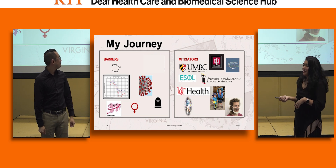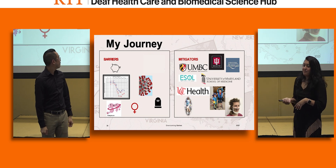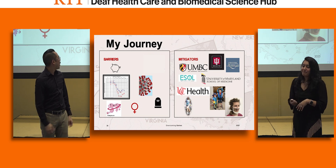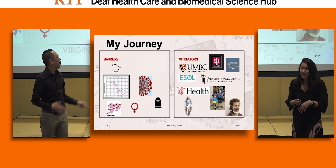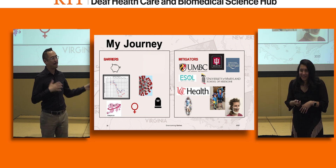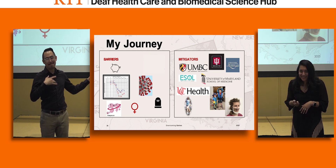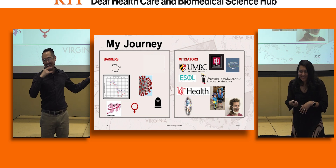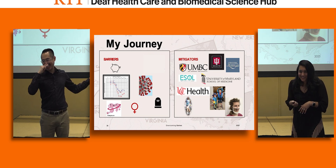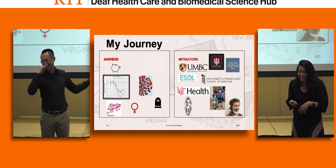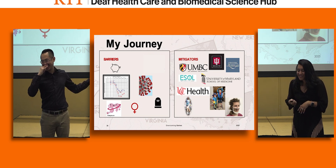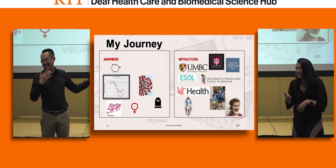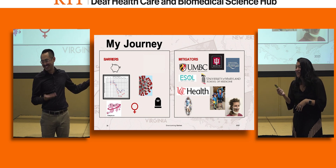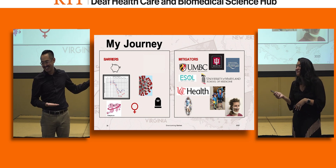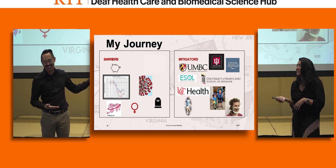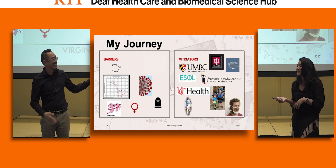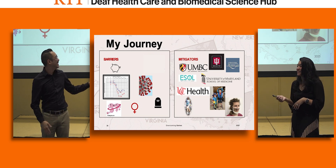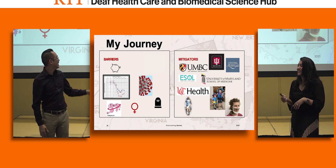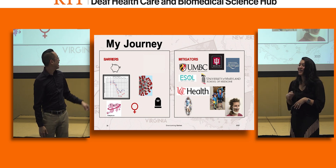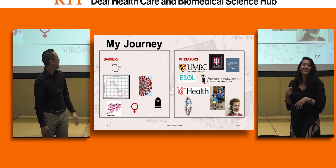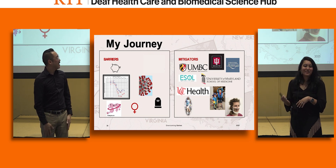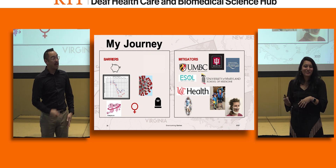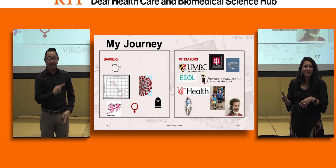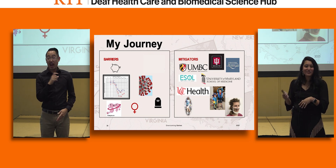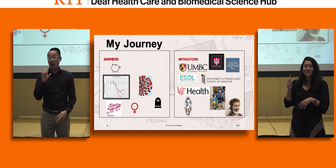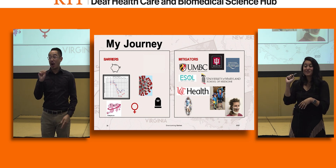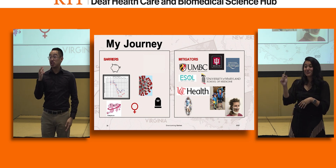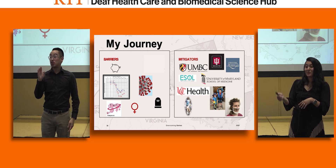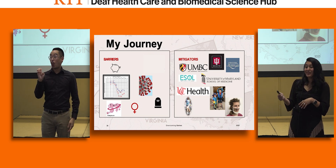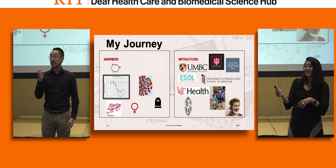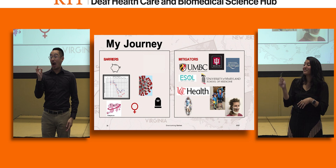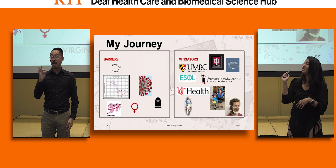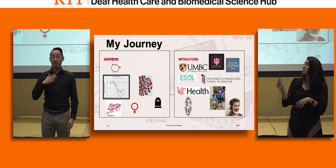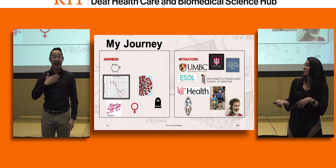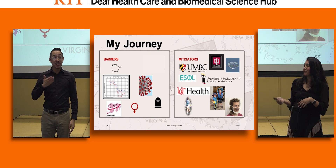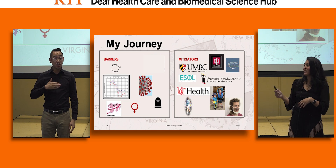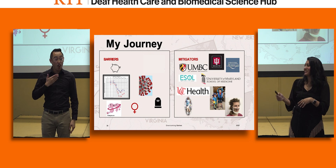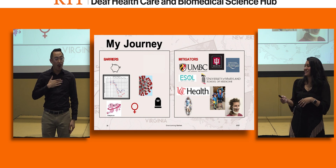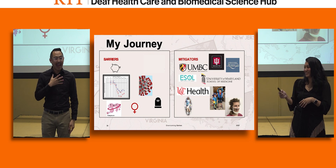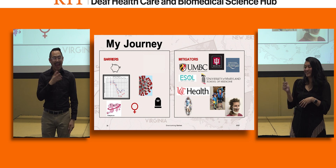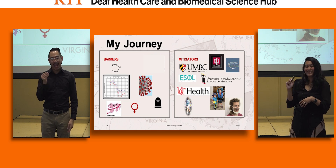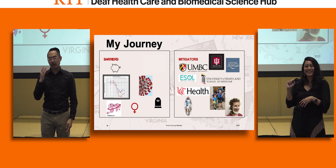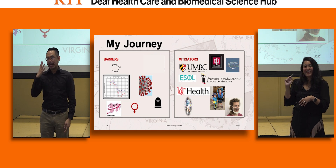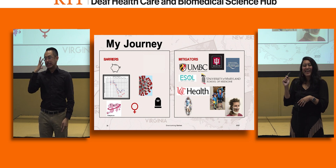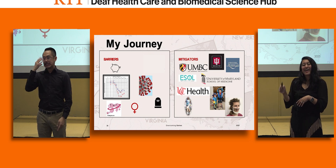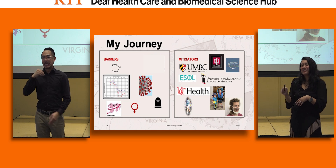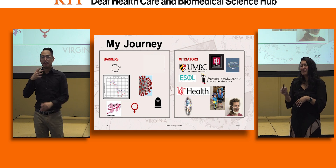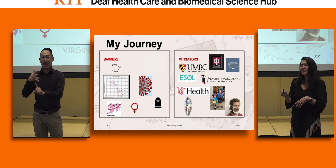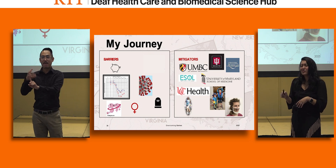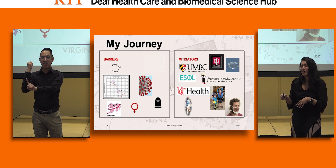My kids have been a constant source of joy, sleep deprivation, and sometimes stress,